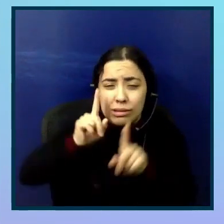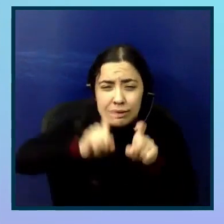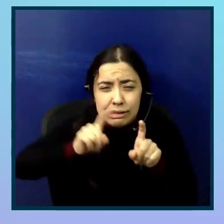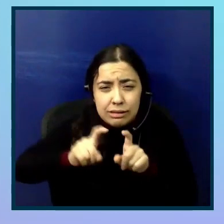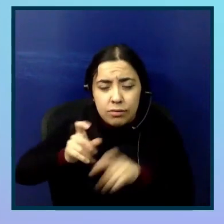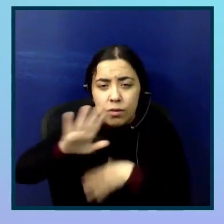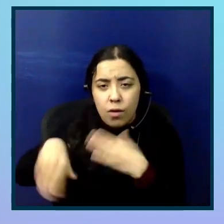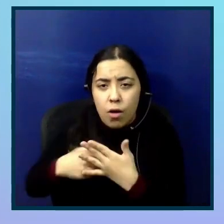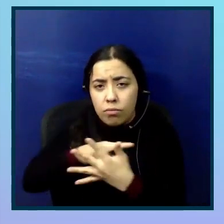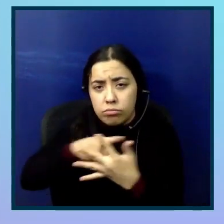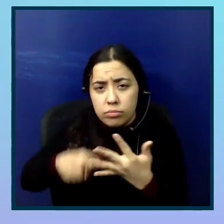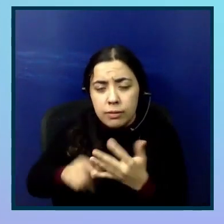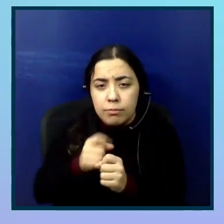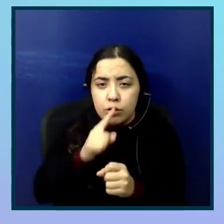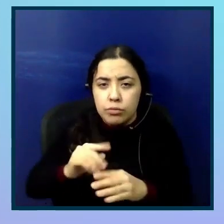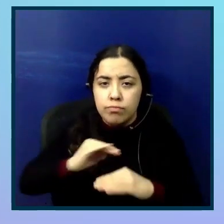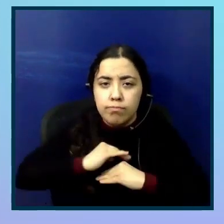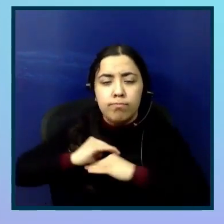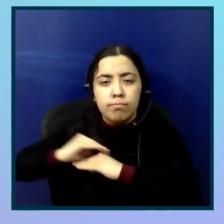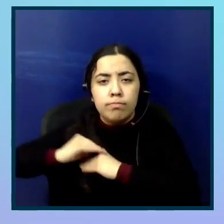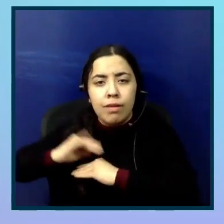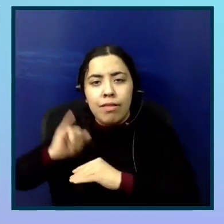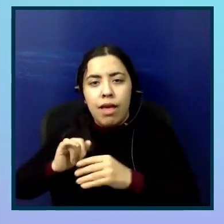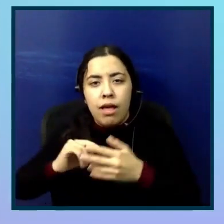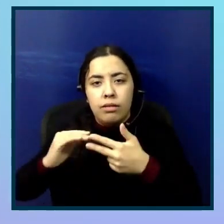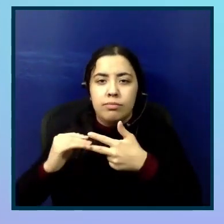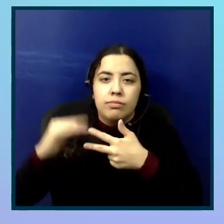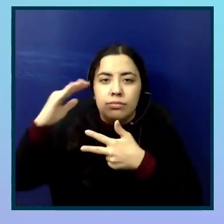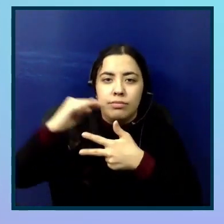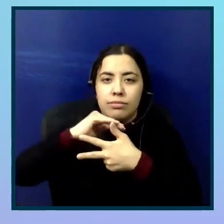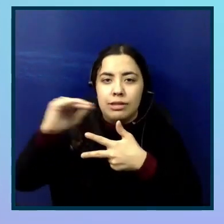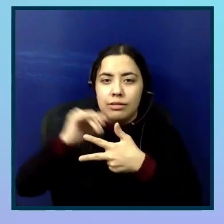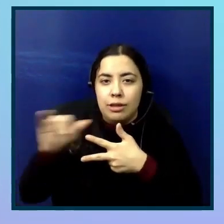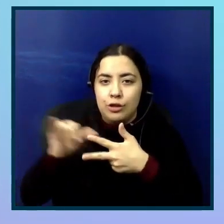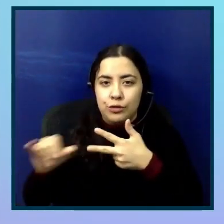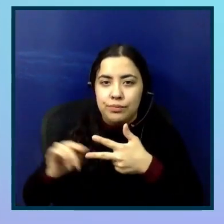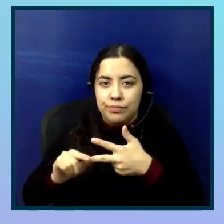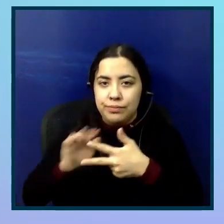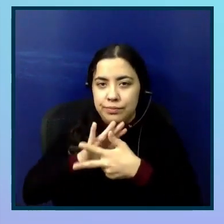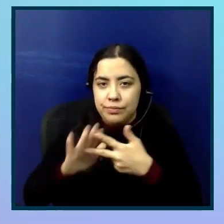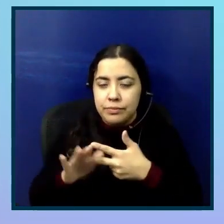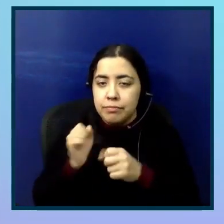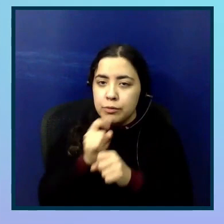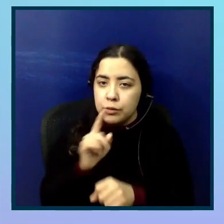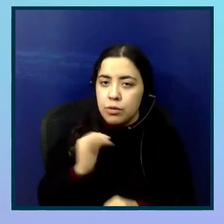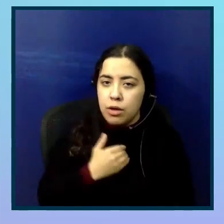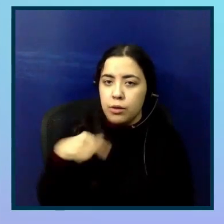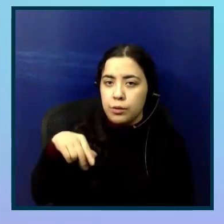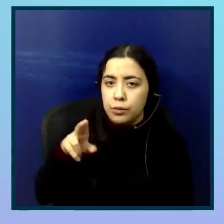and making sure they hit the standards that we've set. And so we needed to make sure QE understood